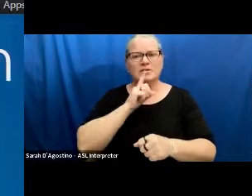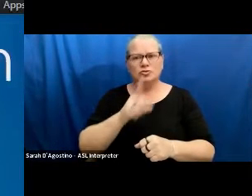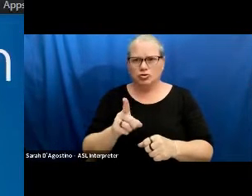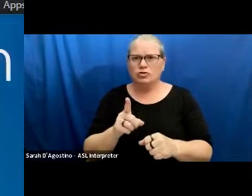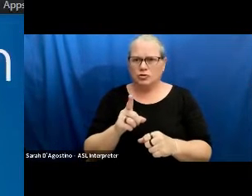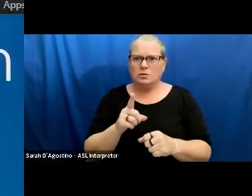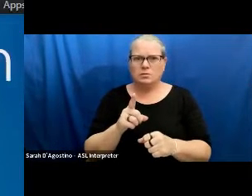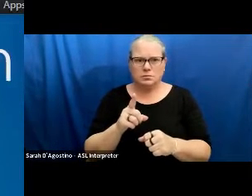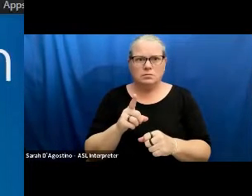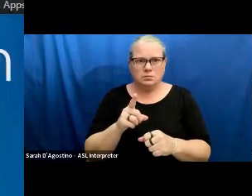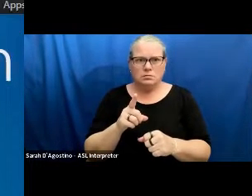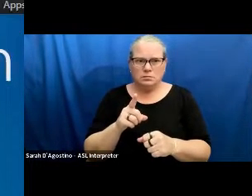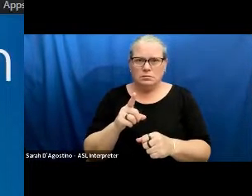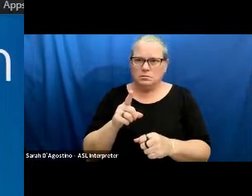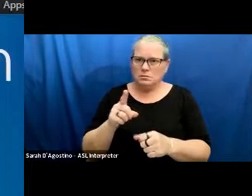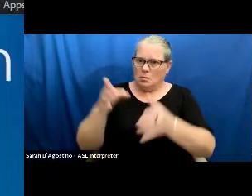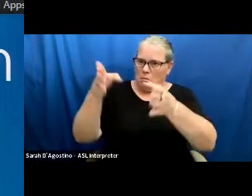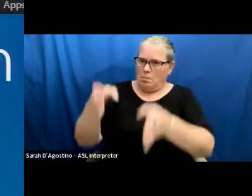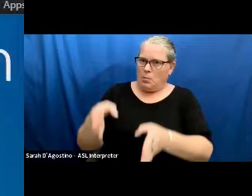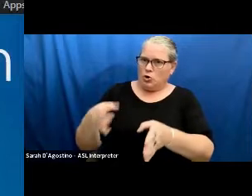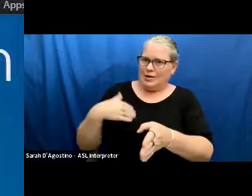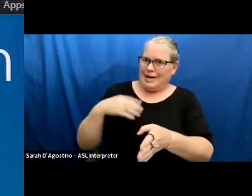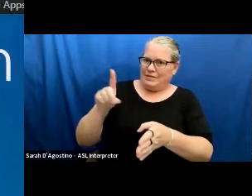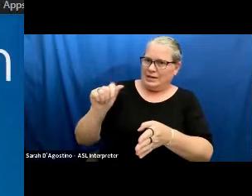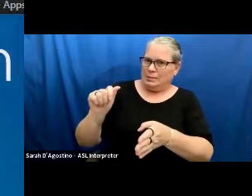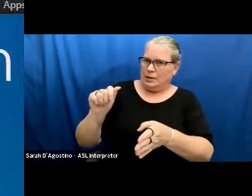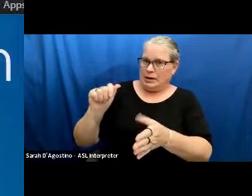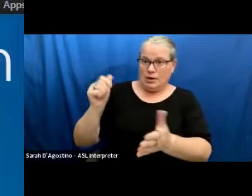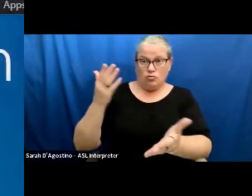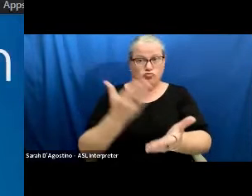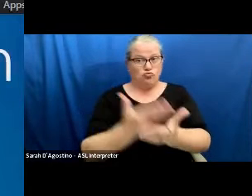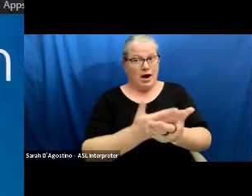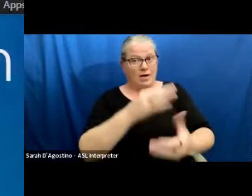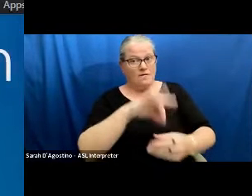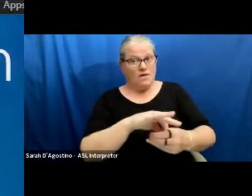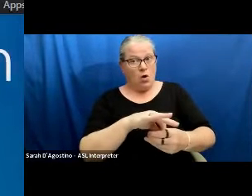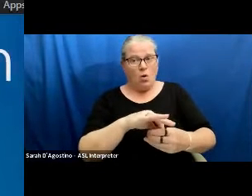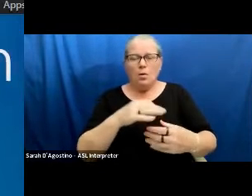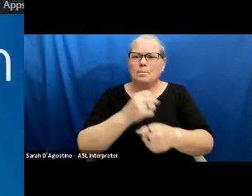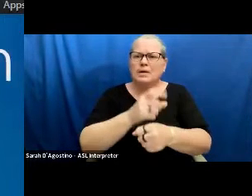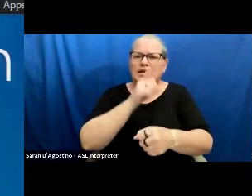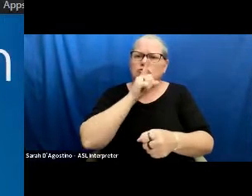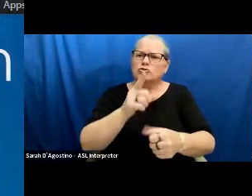the voter with a disability gets to the polling place they have not encountered accessibility